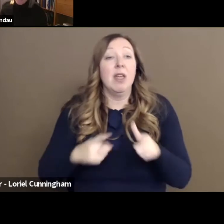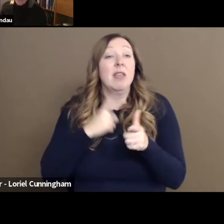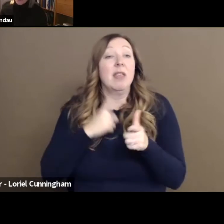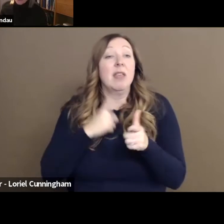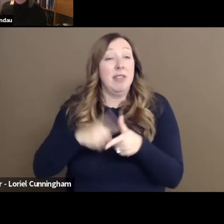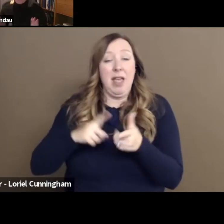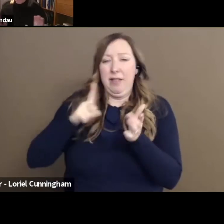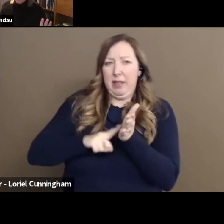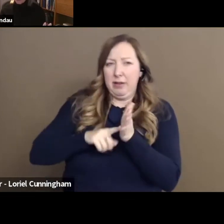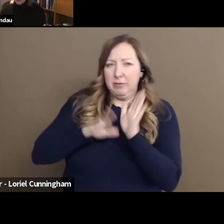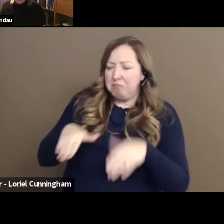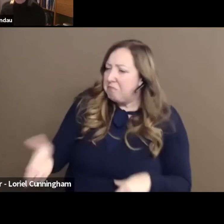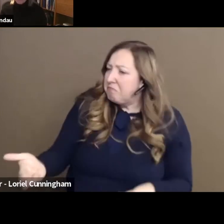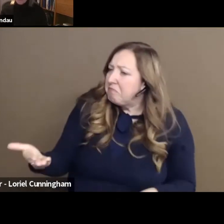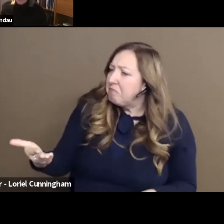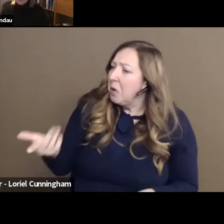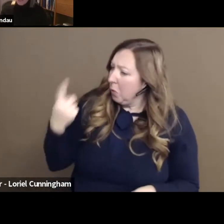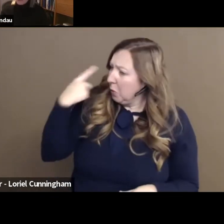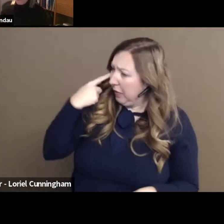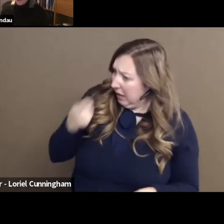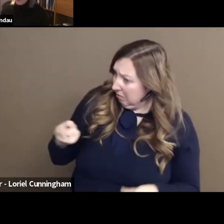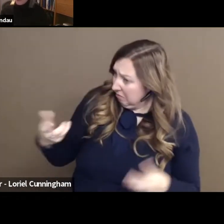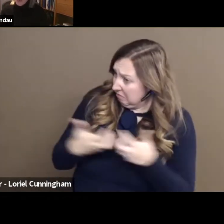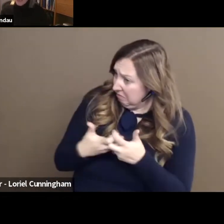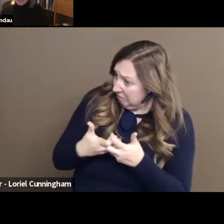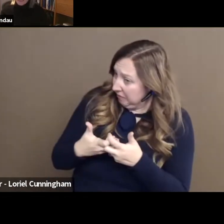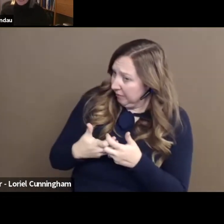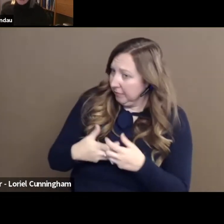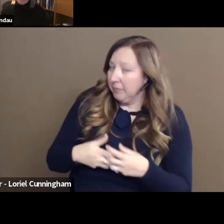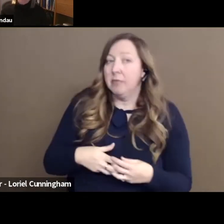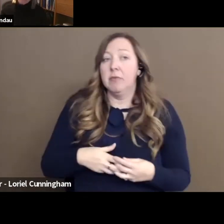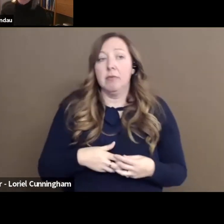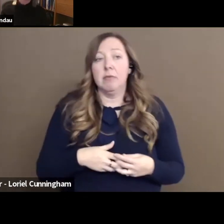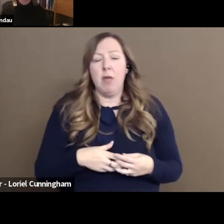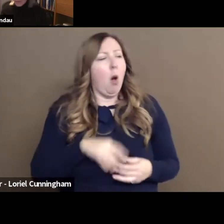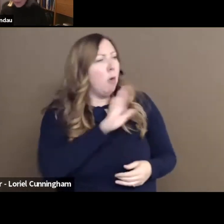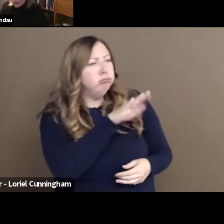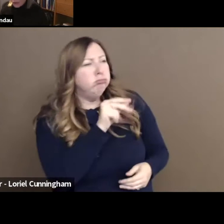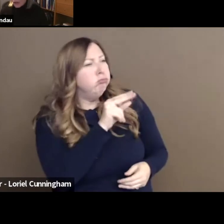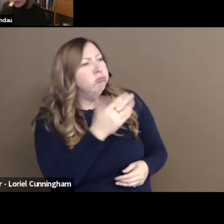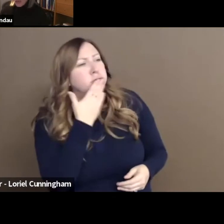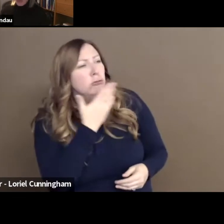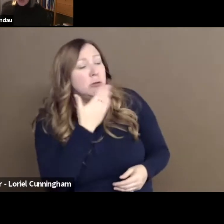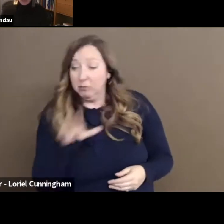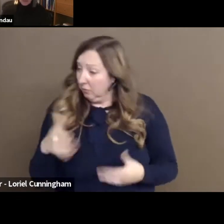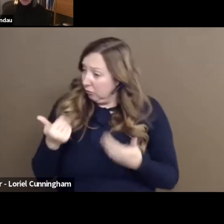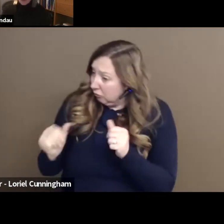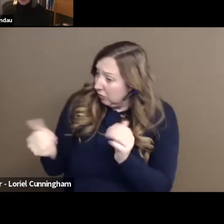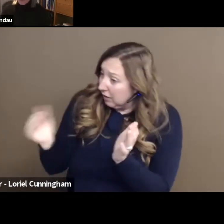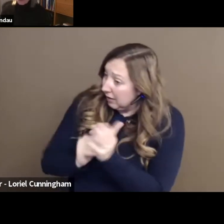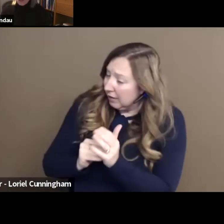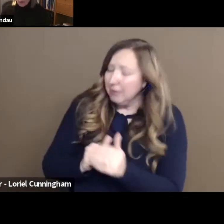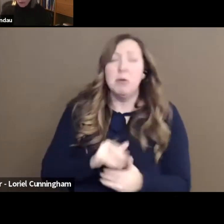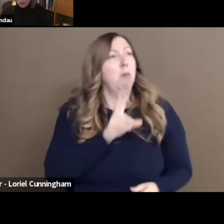and she says very good and she's asked if she wants to try again and the answer is no